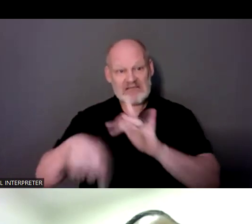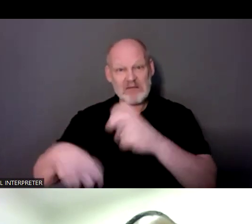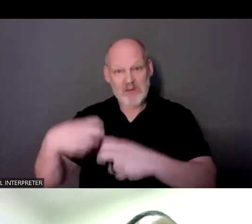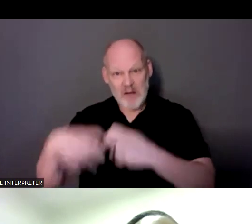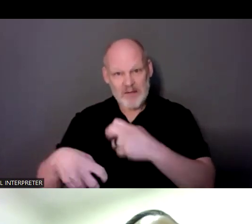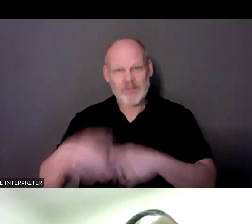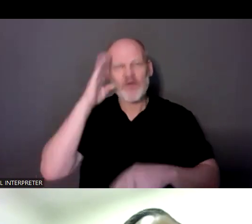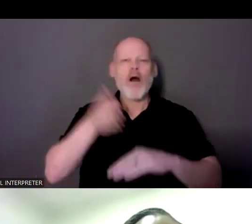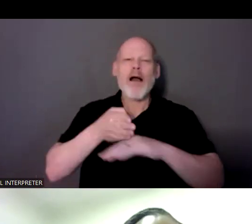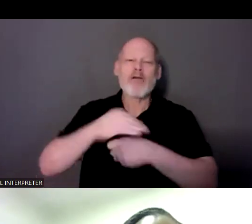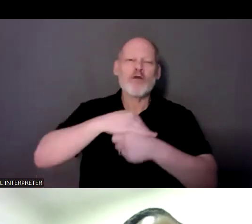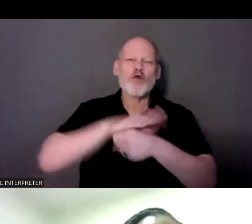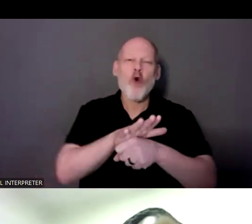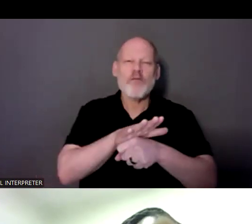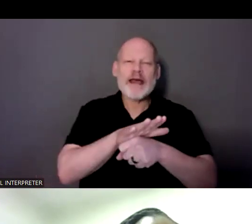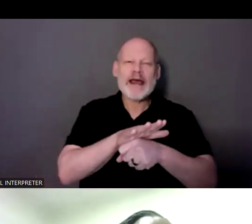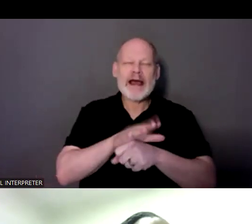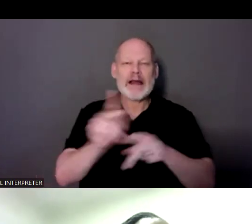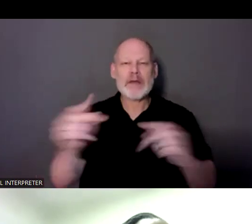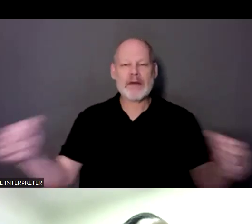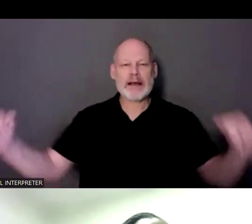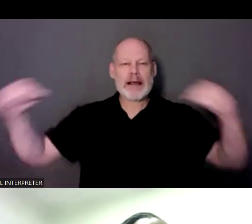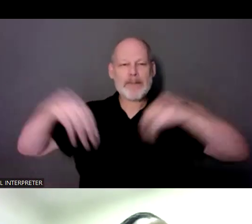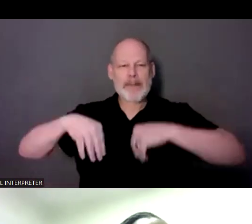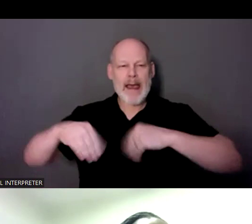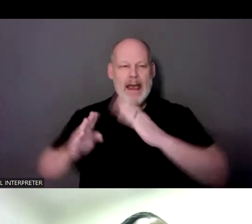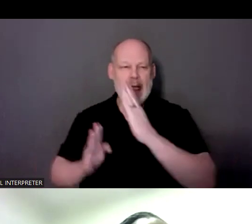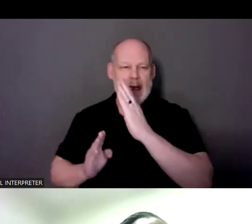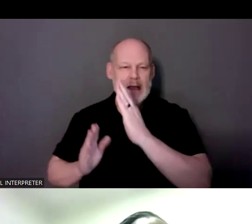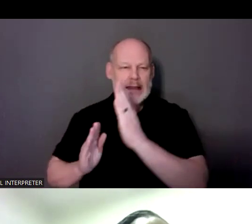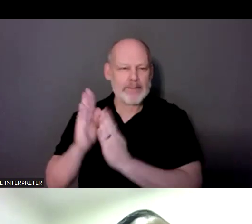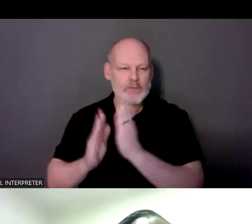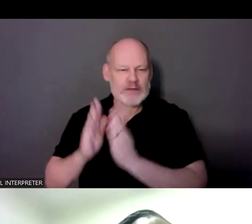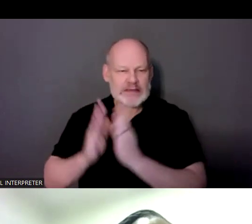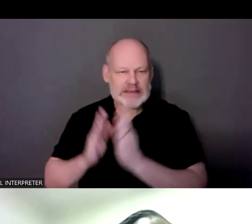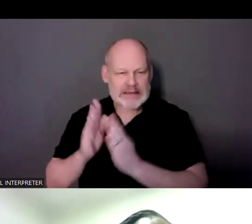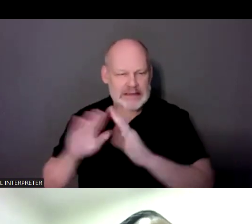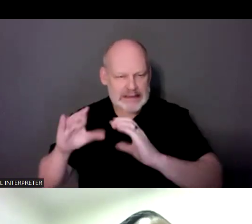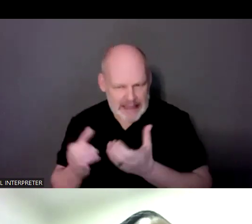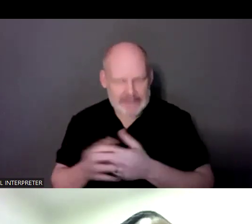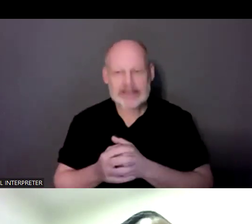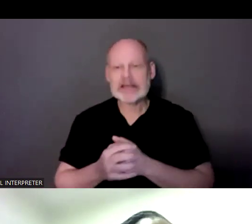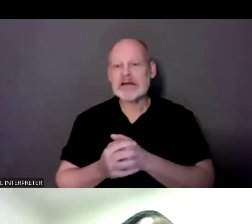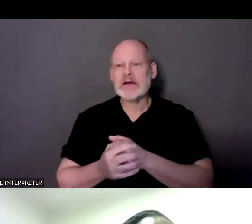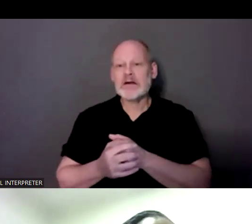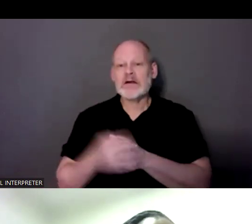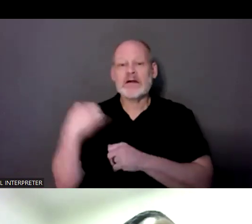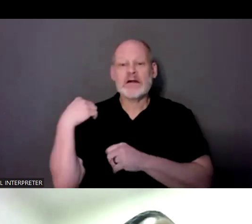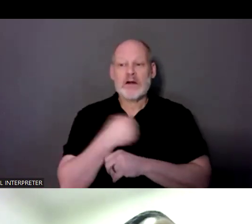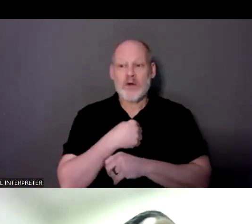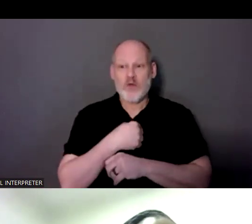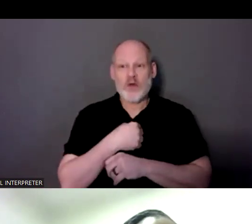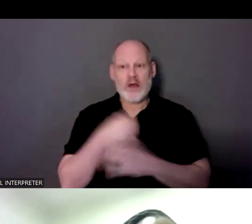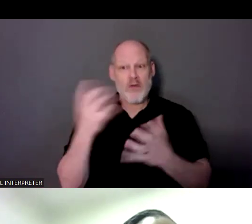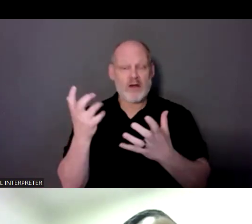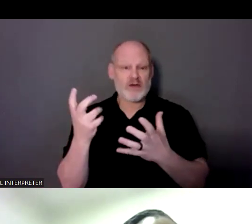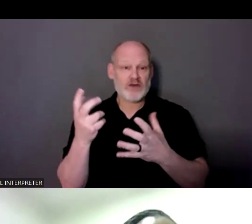happened with curiosity and where we can begin and so where we actually started